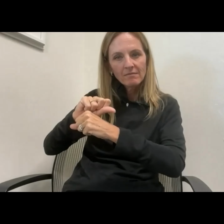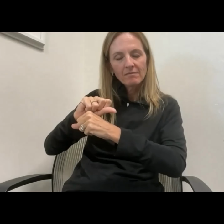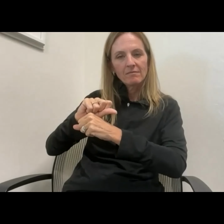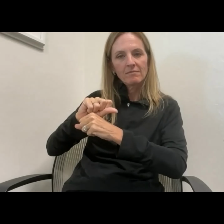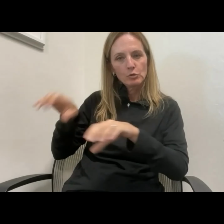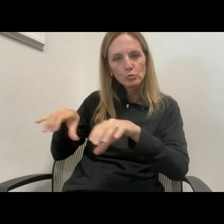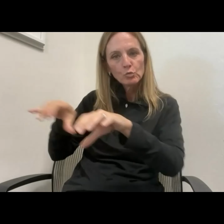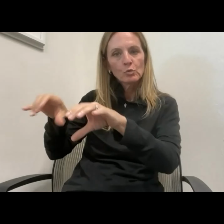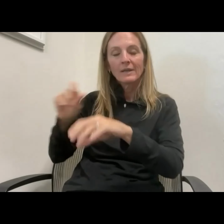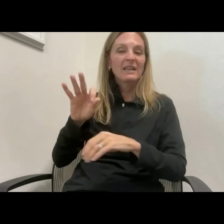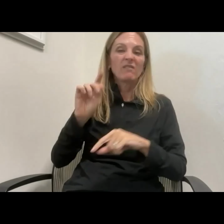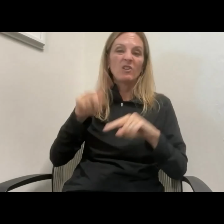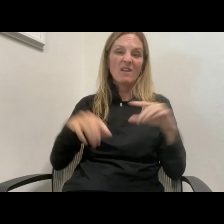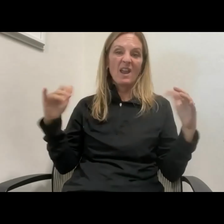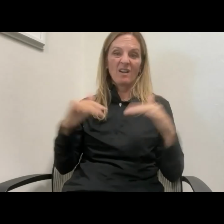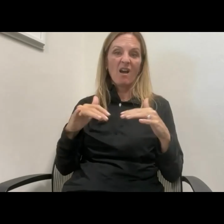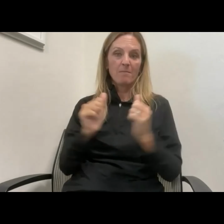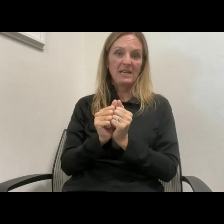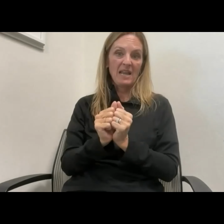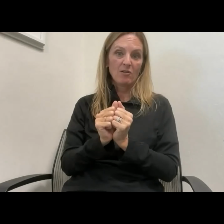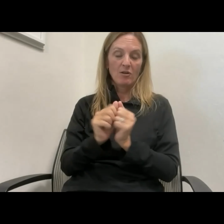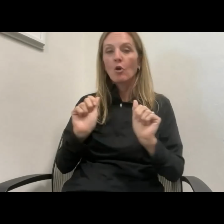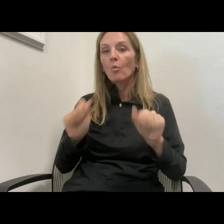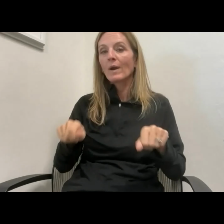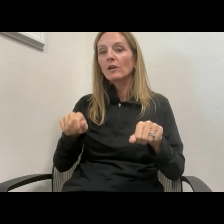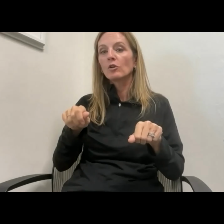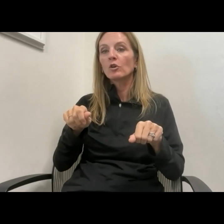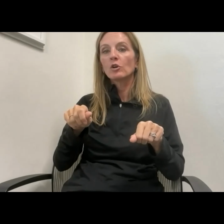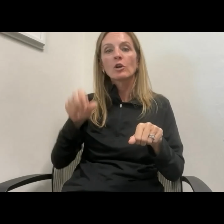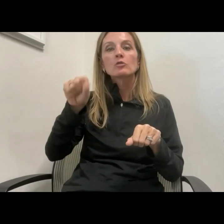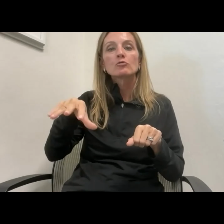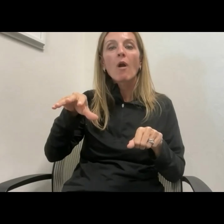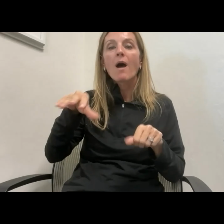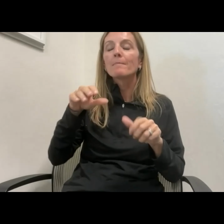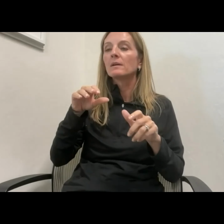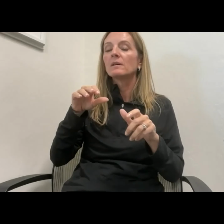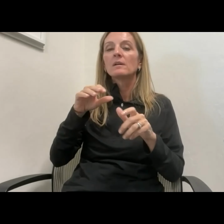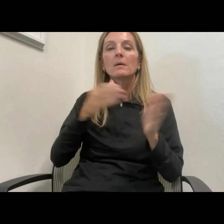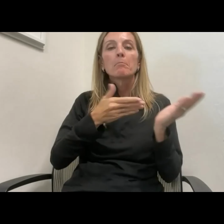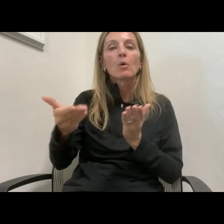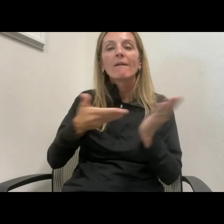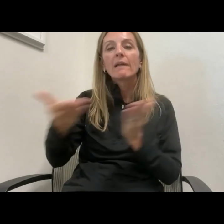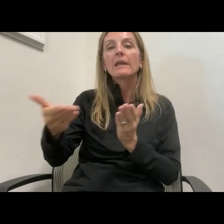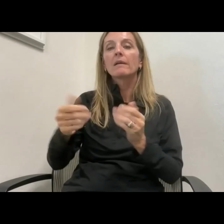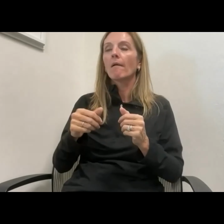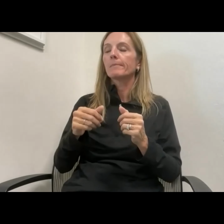together we can drop off sewing kits, we can drop off beading kits or medicine making or recipes,